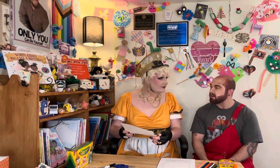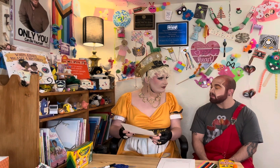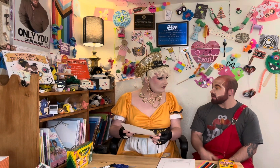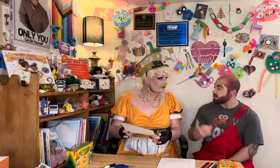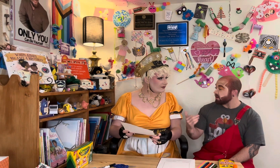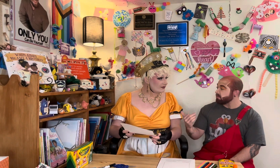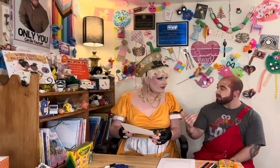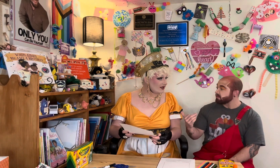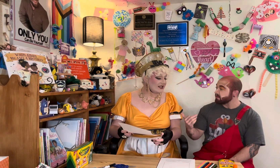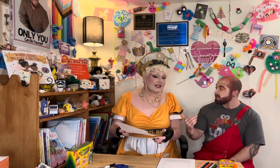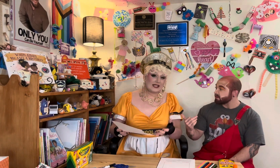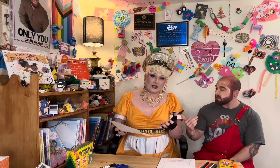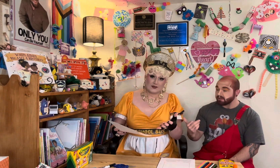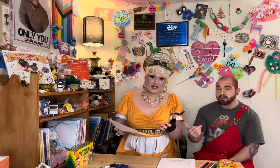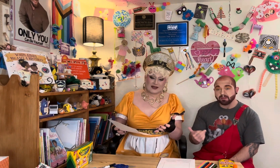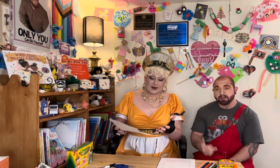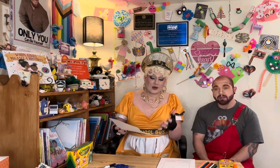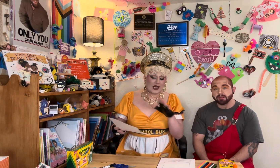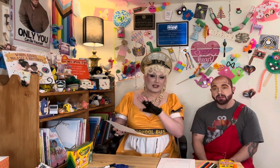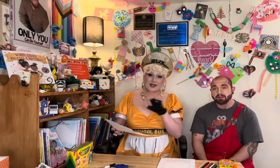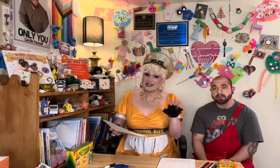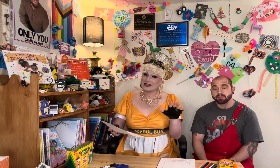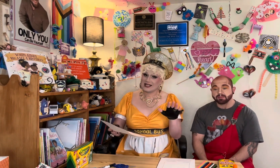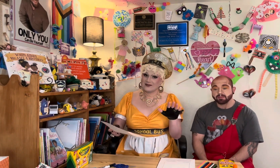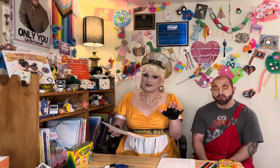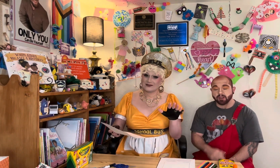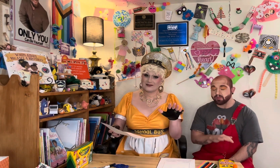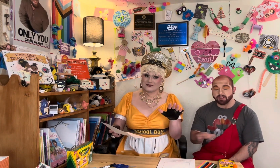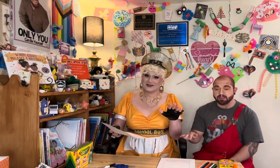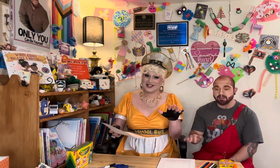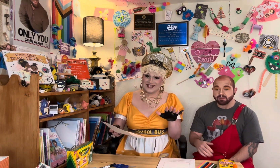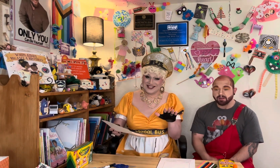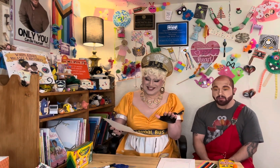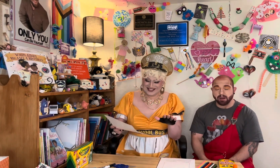could be a theme! CALI: Disney could be a theme. We're not doing Disney. BUSTER: We're not doing Disney. But I'm